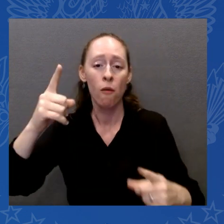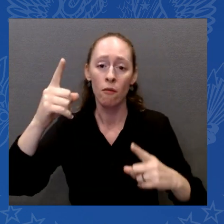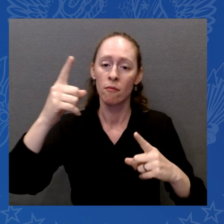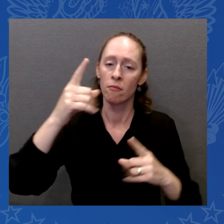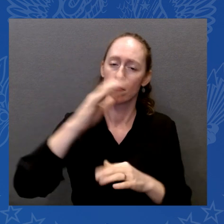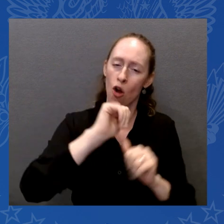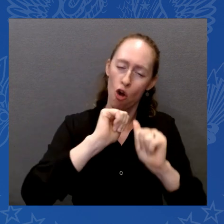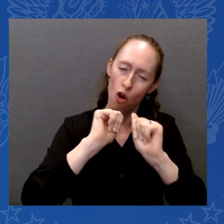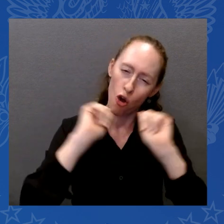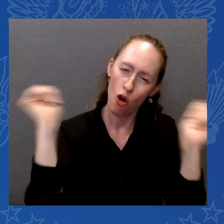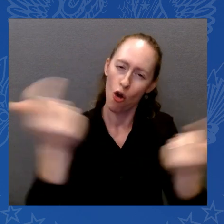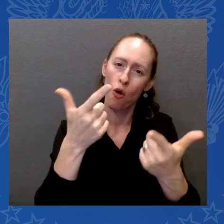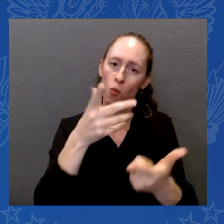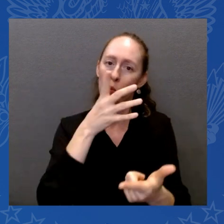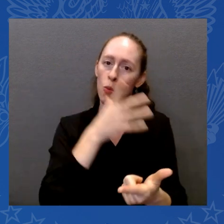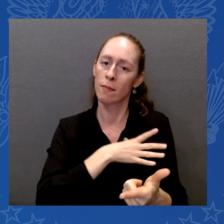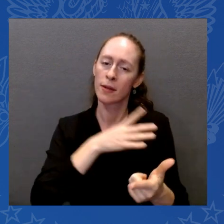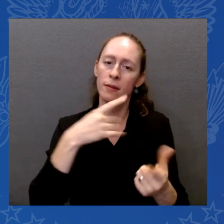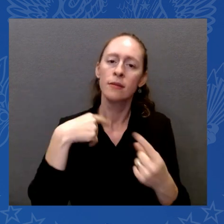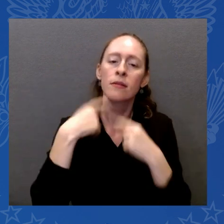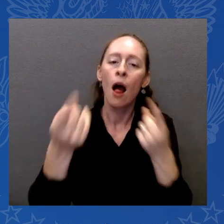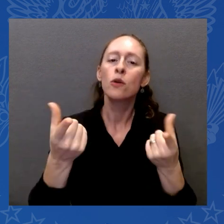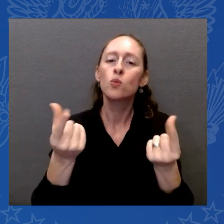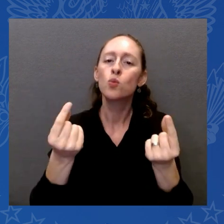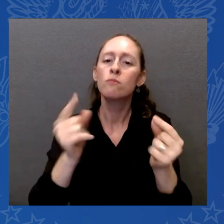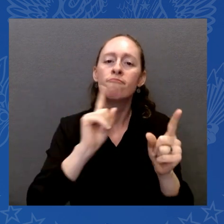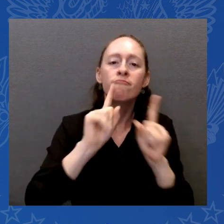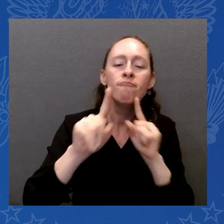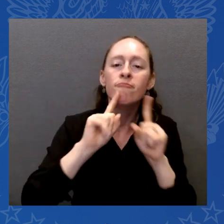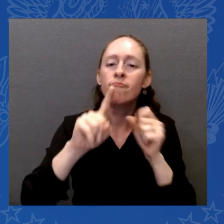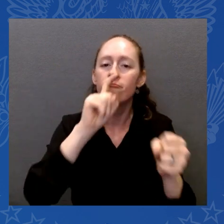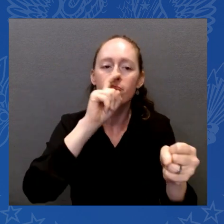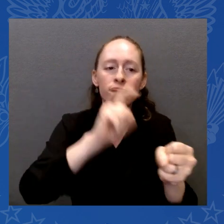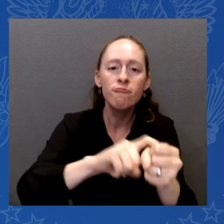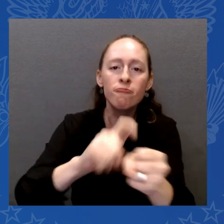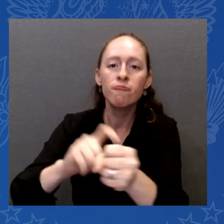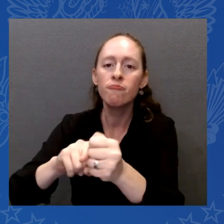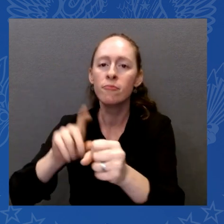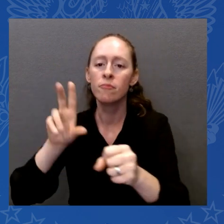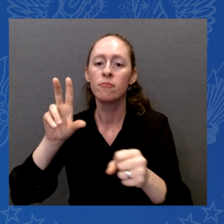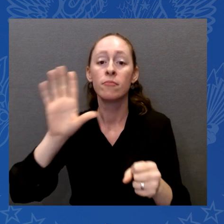And there's no -- and there's no pushing back from that.